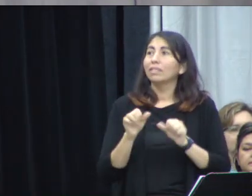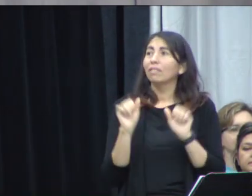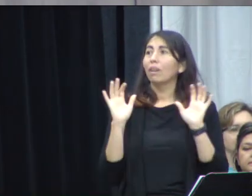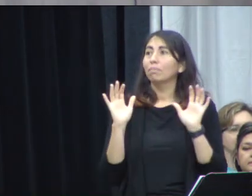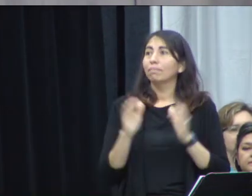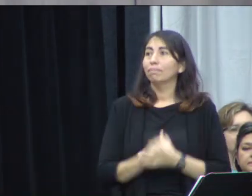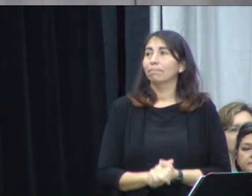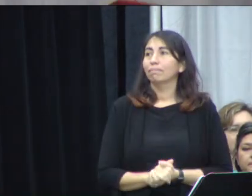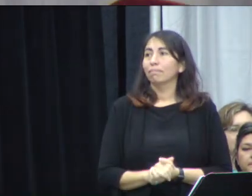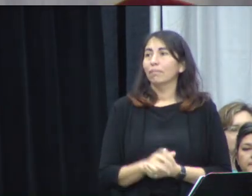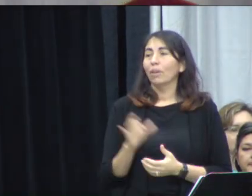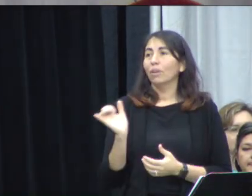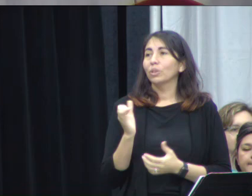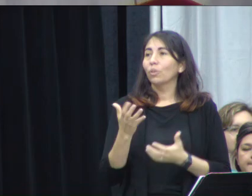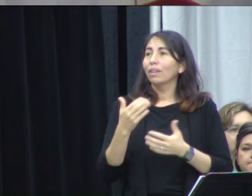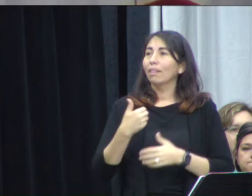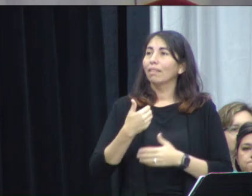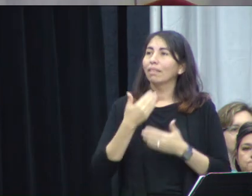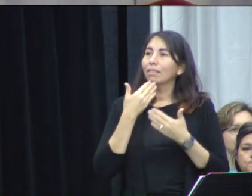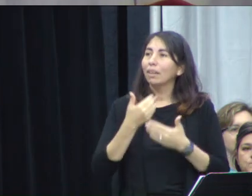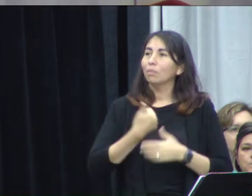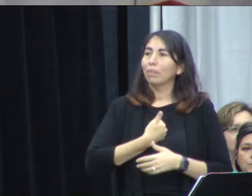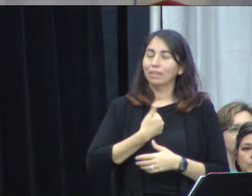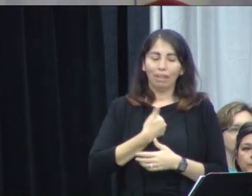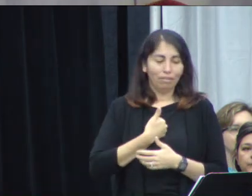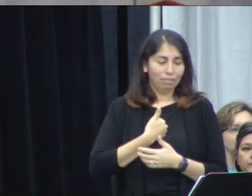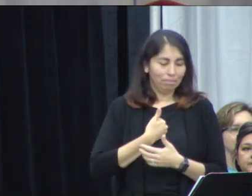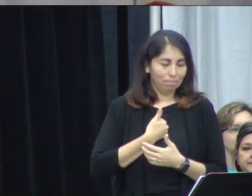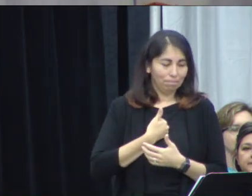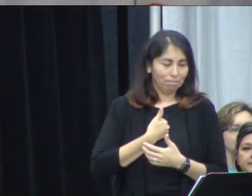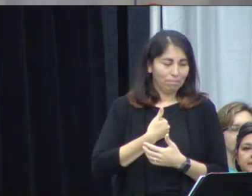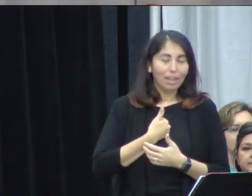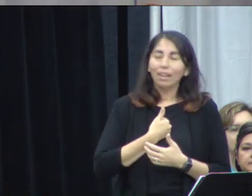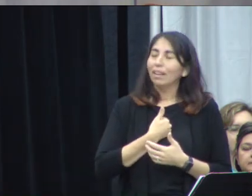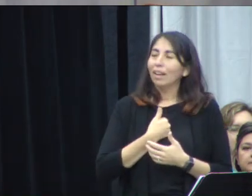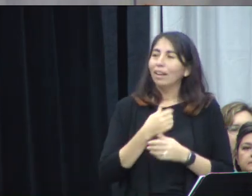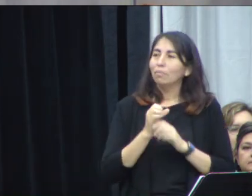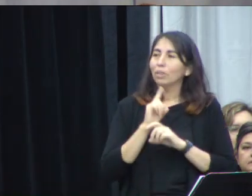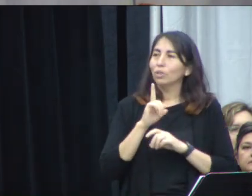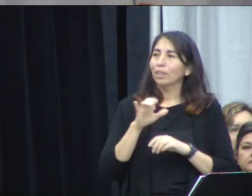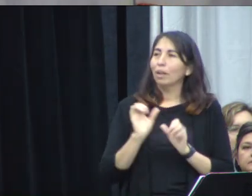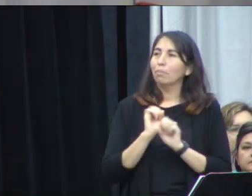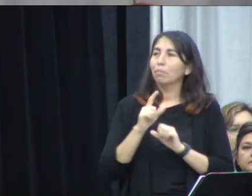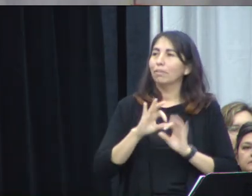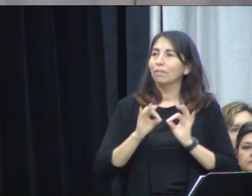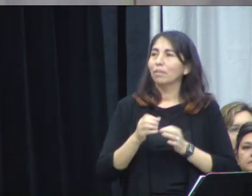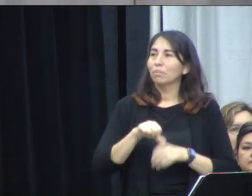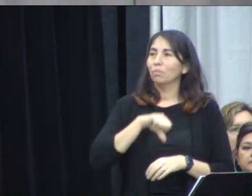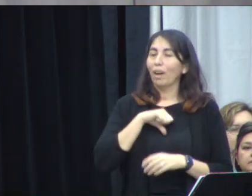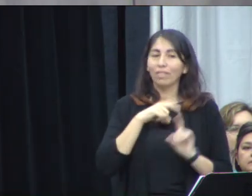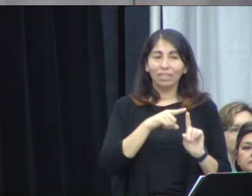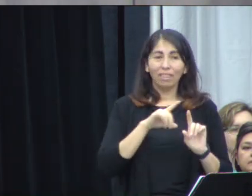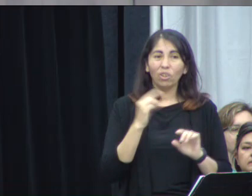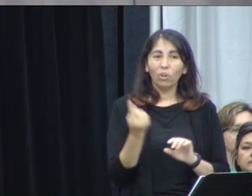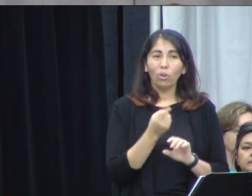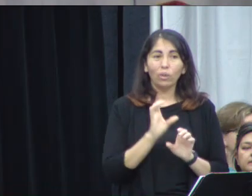I certainly thank myself for living up to my word that I would make my family proud. They have always made me proud, and I will do the same.